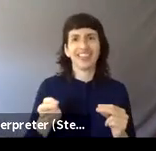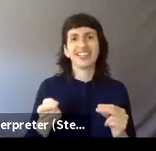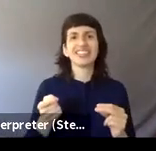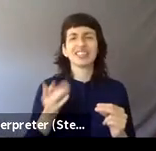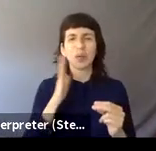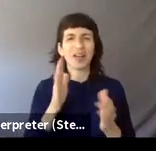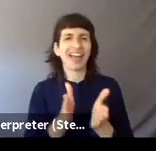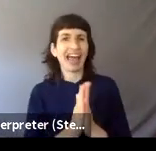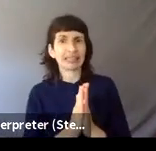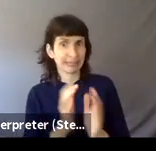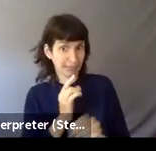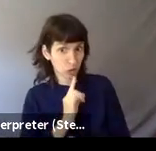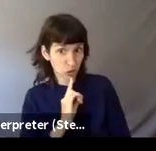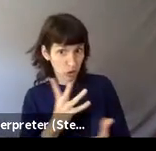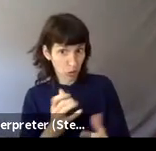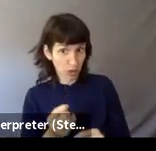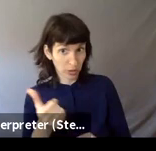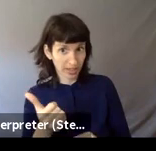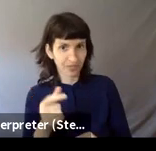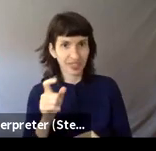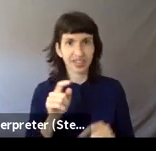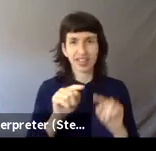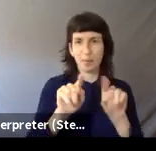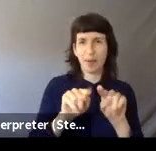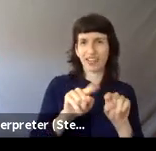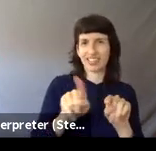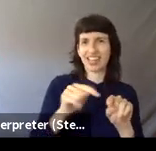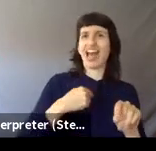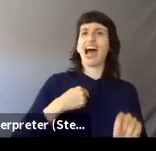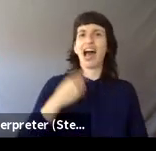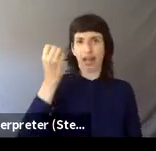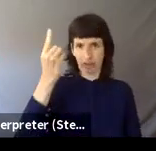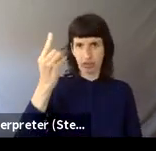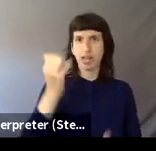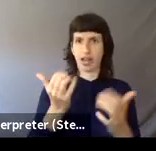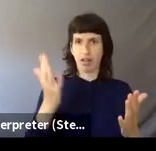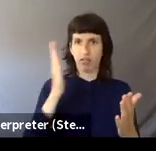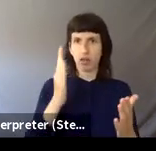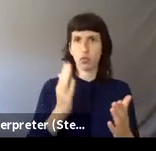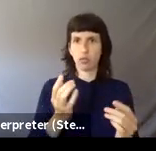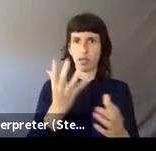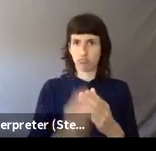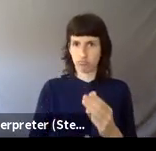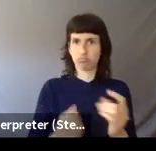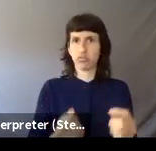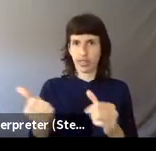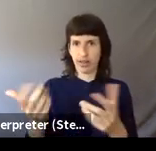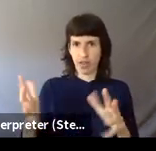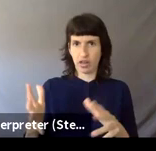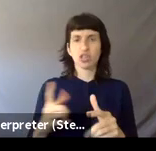gone.